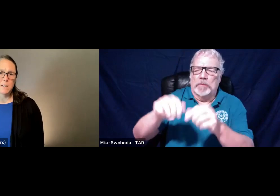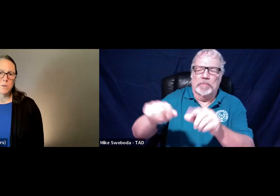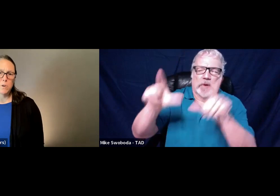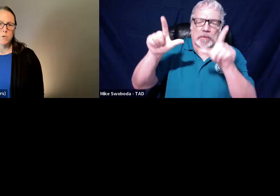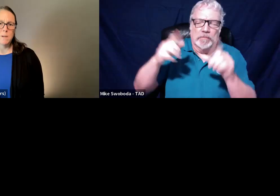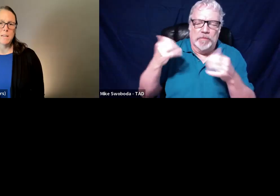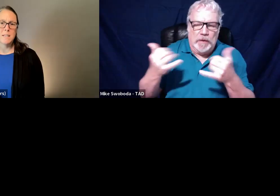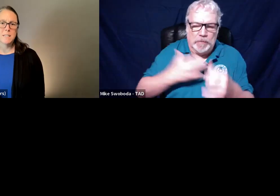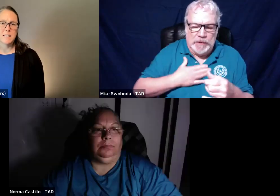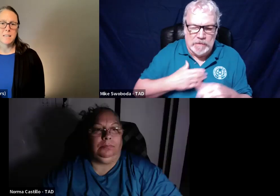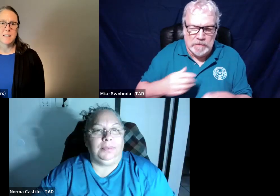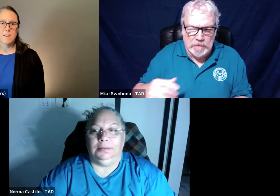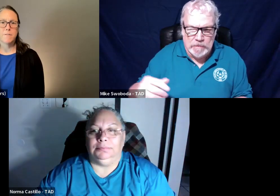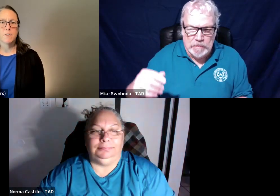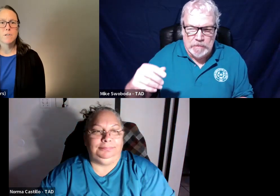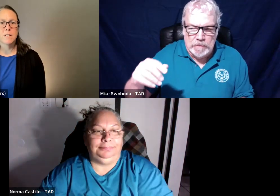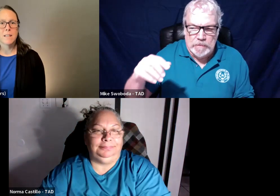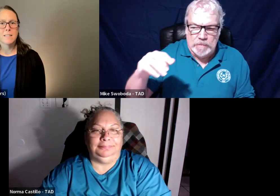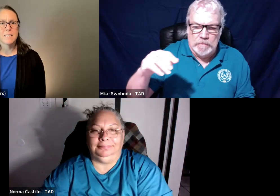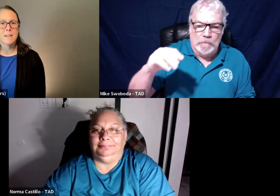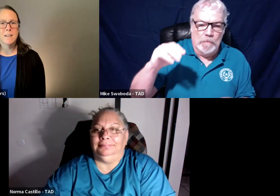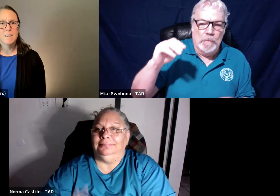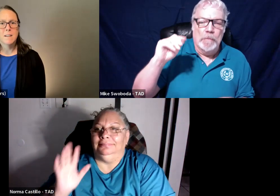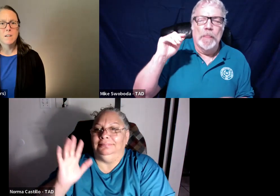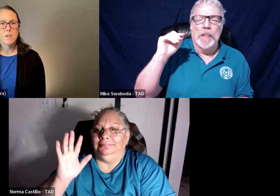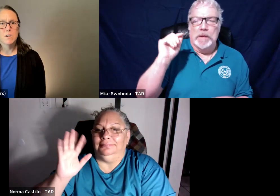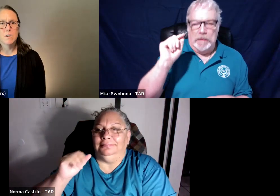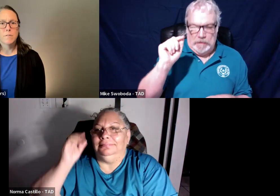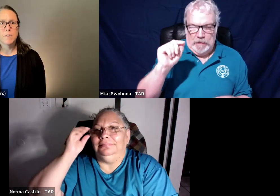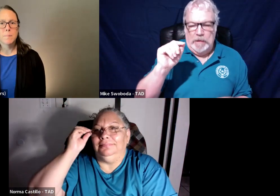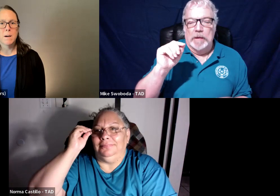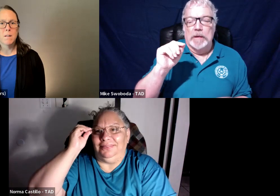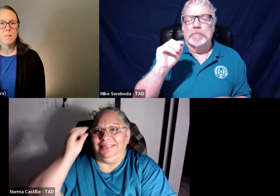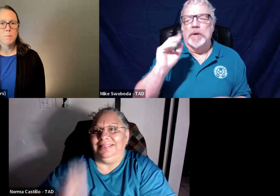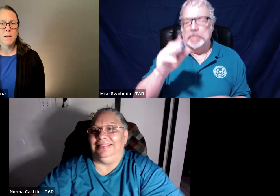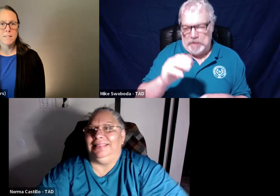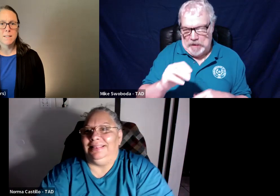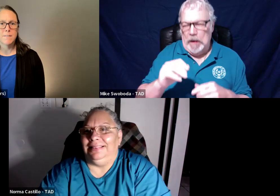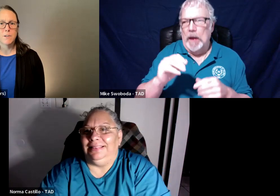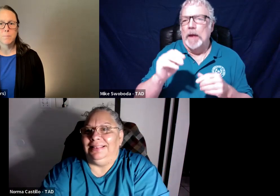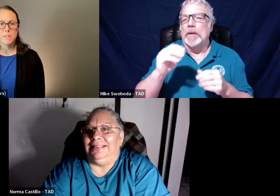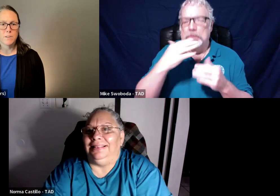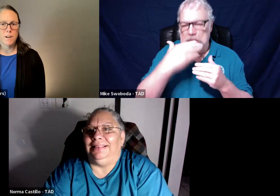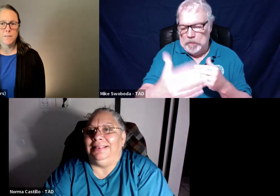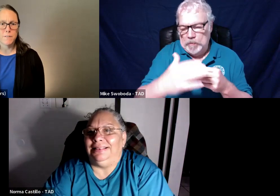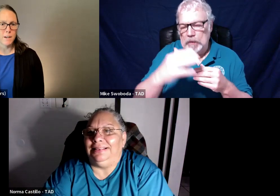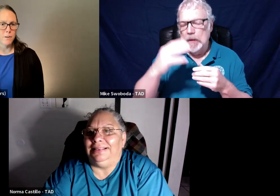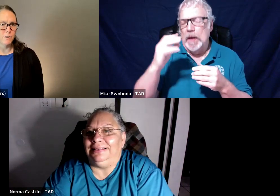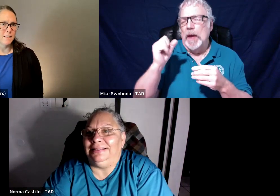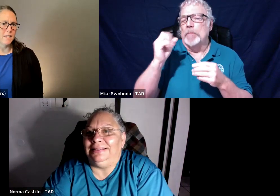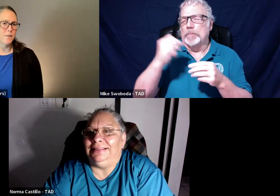Deaf. I wanted to introduce a very important person by the name of Norma